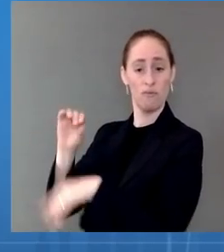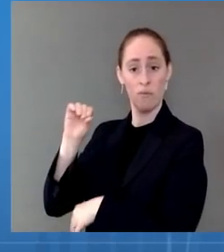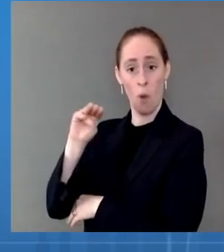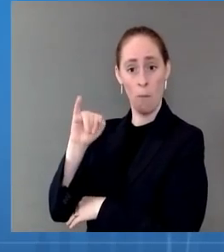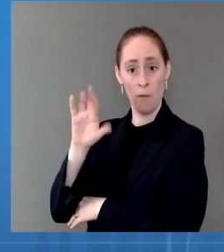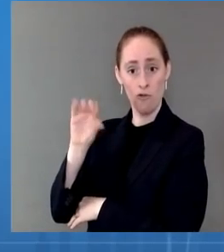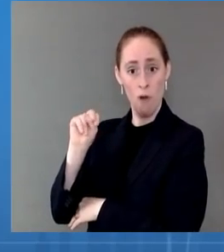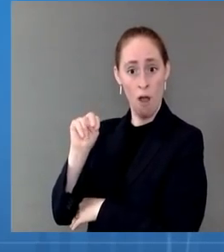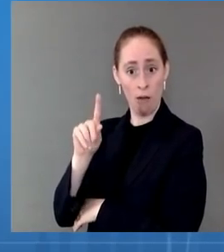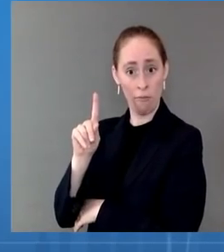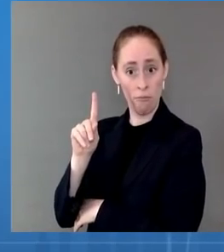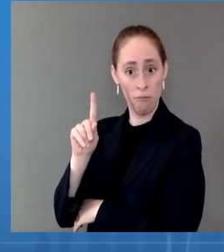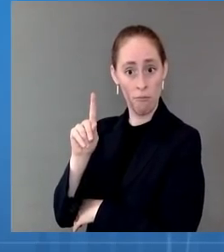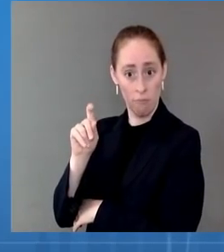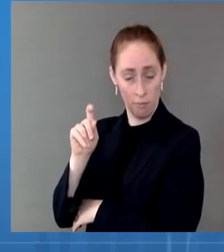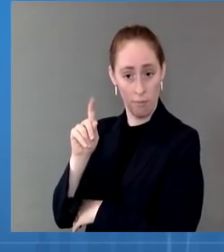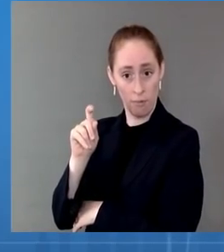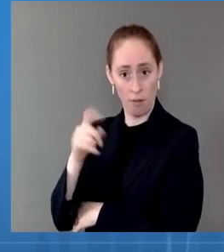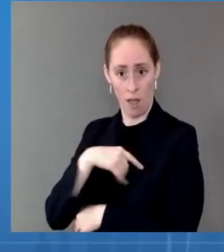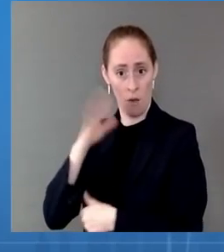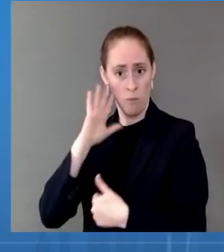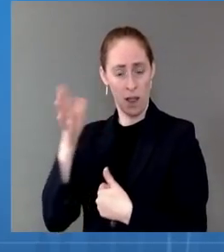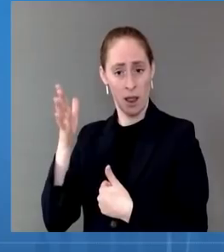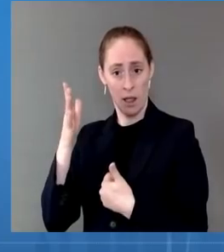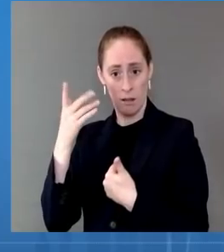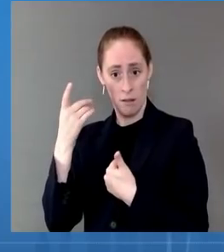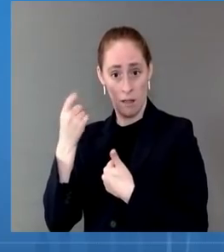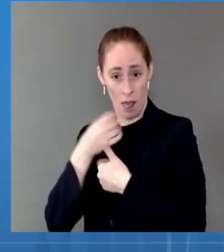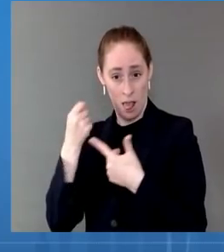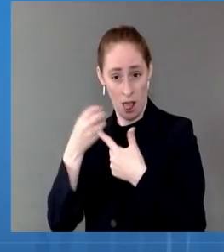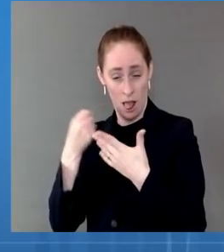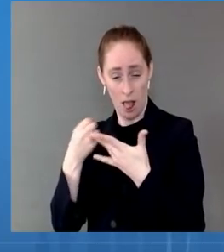The common denominator is what I said on the first slide